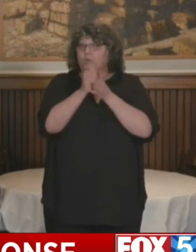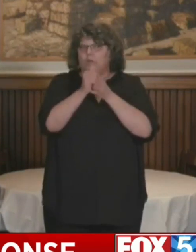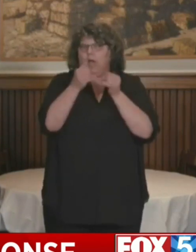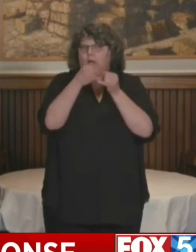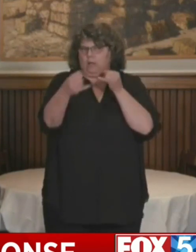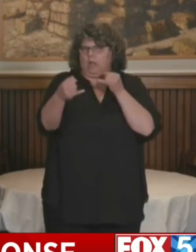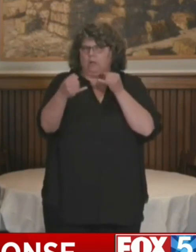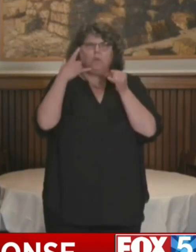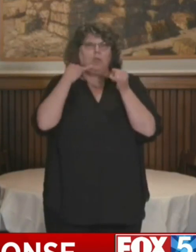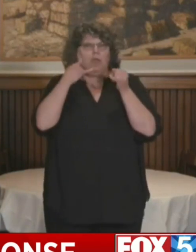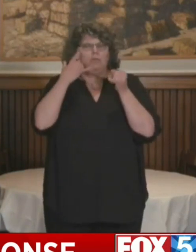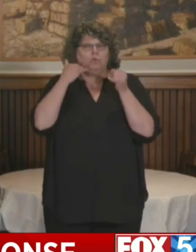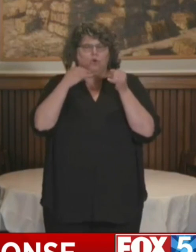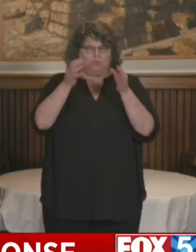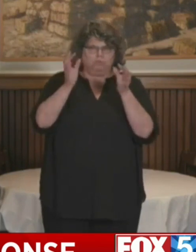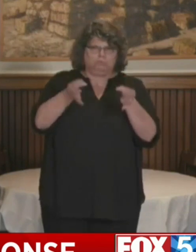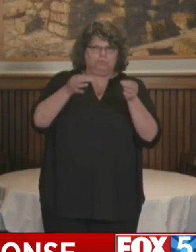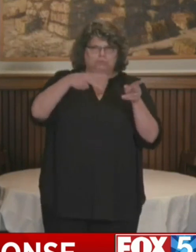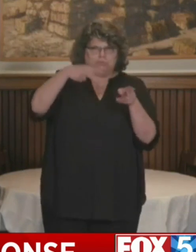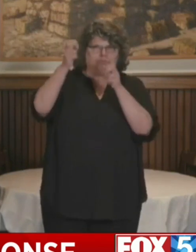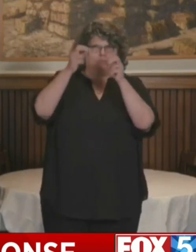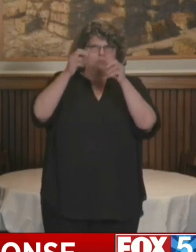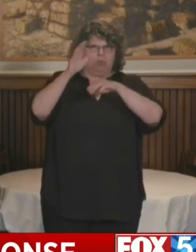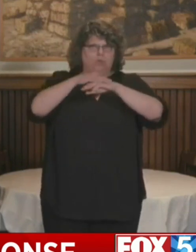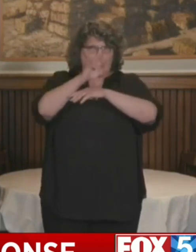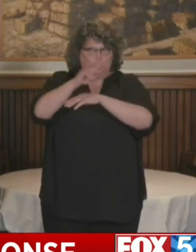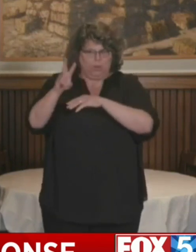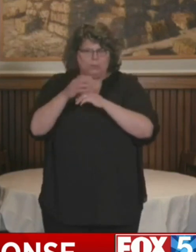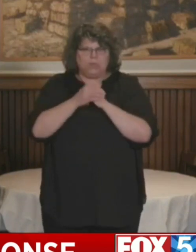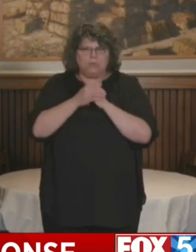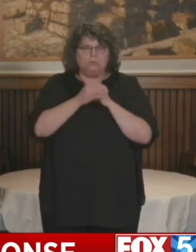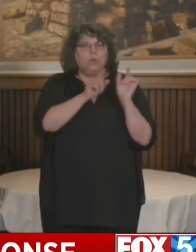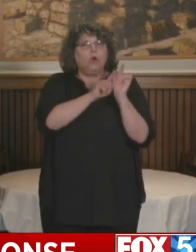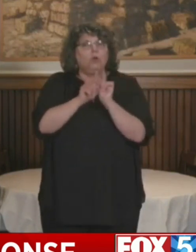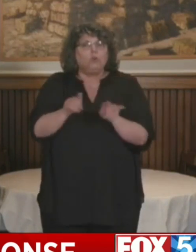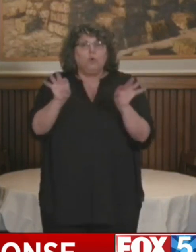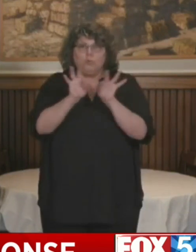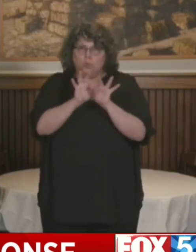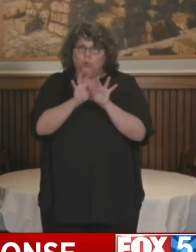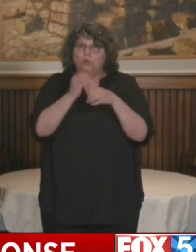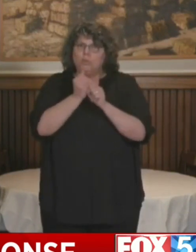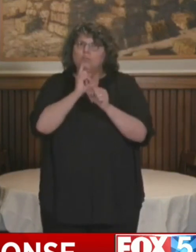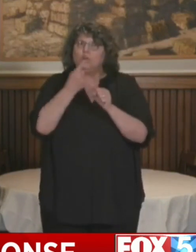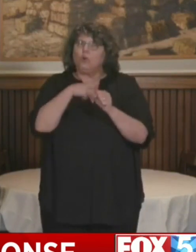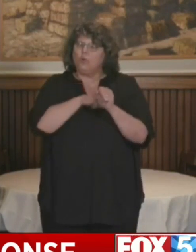WE MOVE INTO ADDITIONAL SECTORS BEING. AVAILABLE WITH THE GUIDELINES POSTED FROM THE